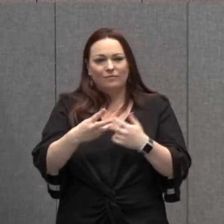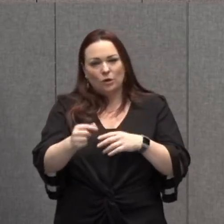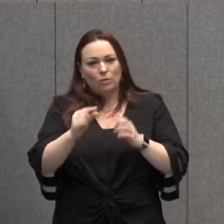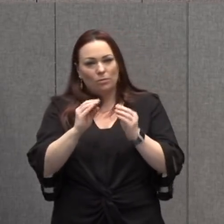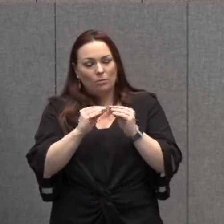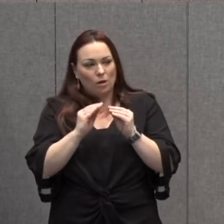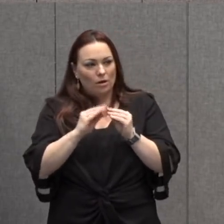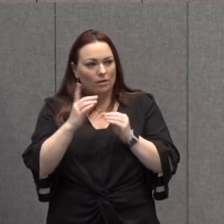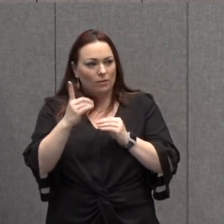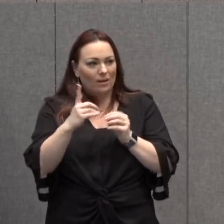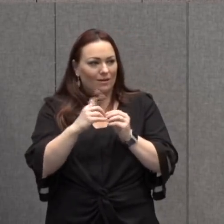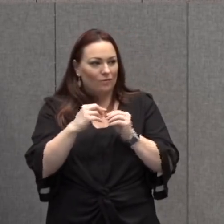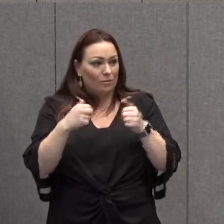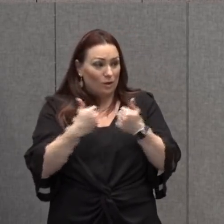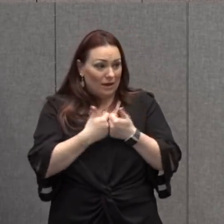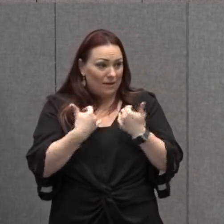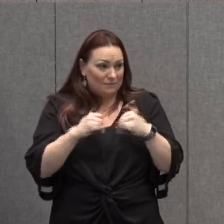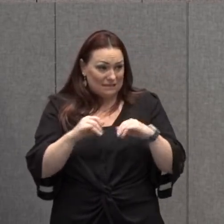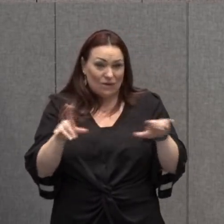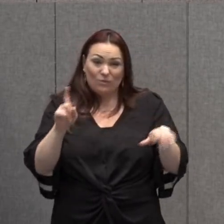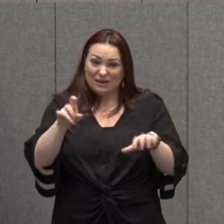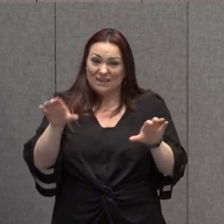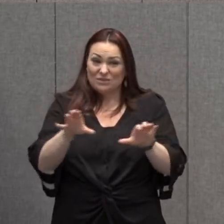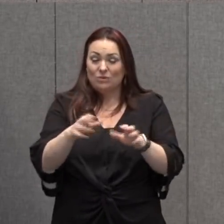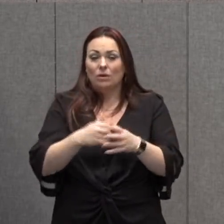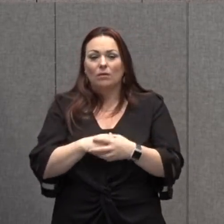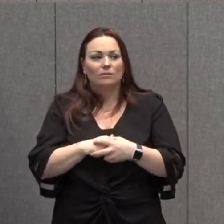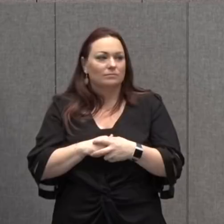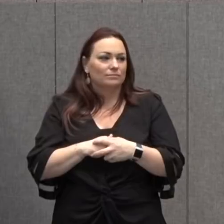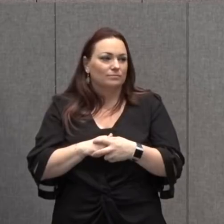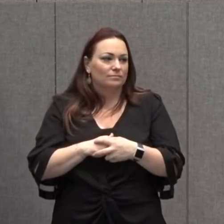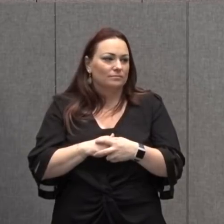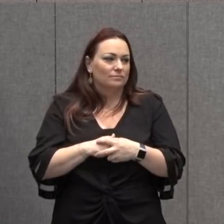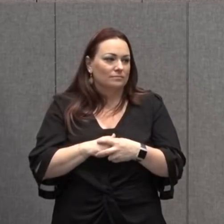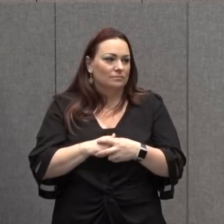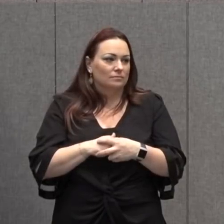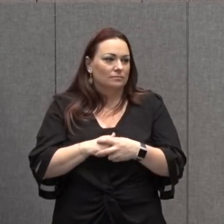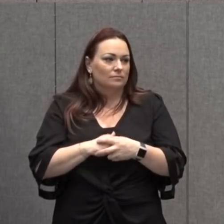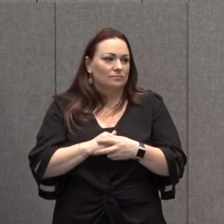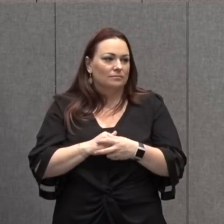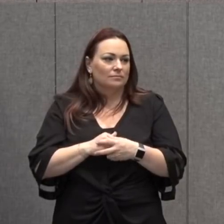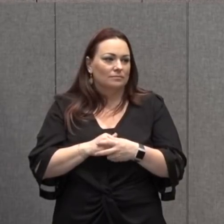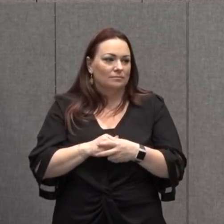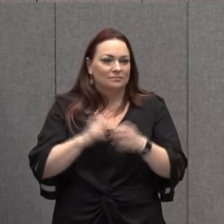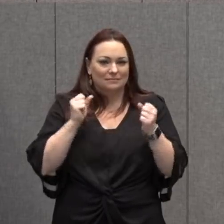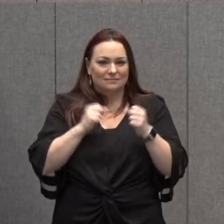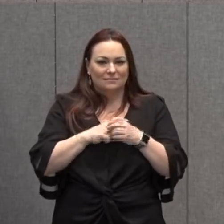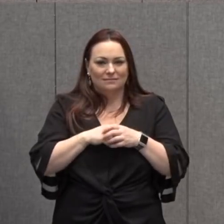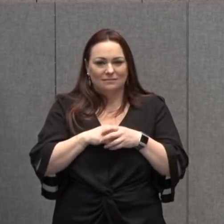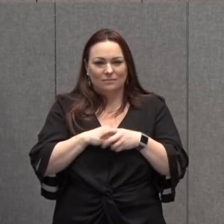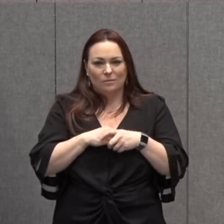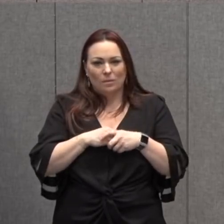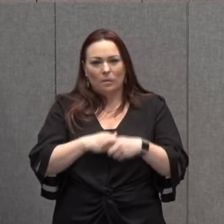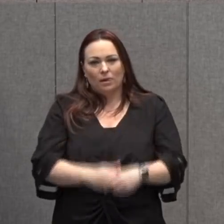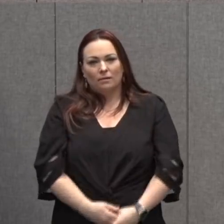'cause we've got one more game to do. Come on, oh. Oh, you're gonna get it. No.